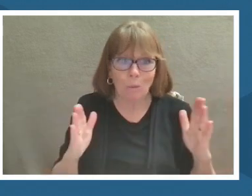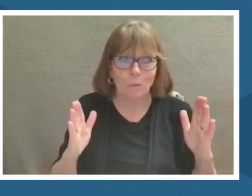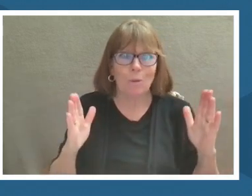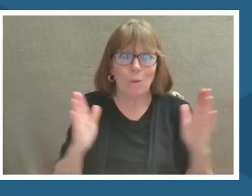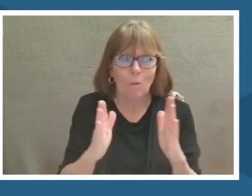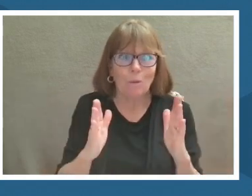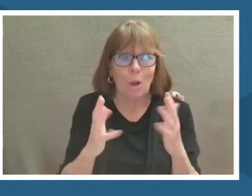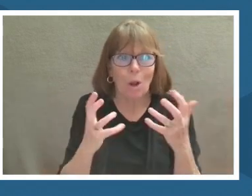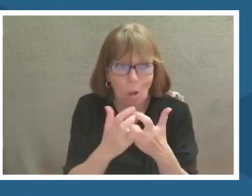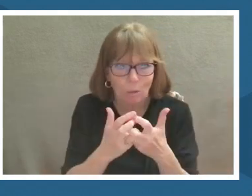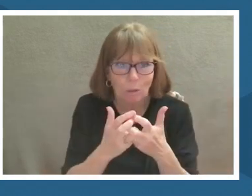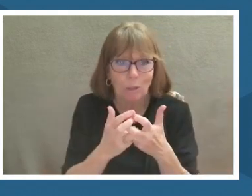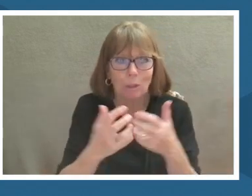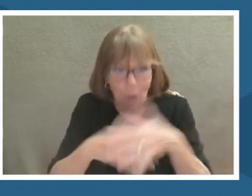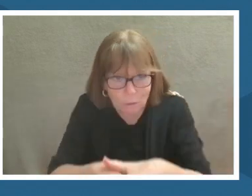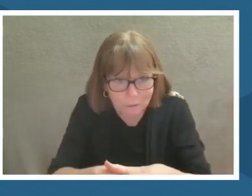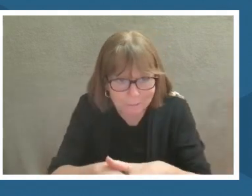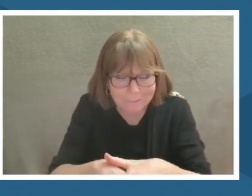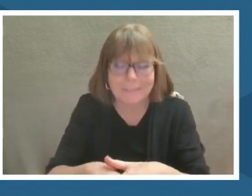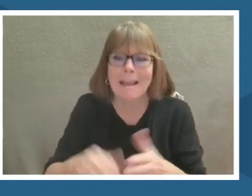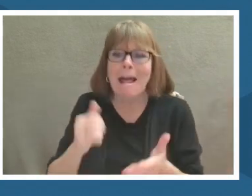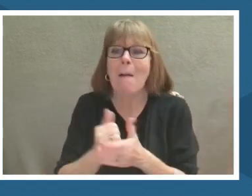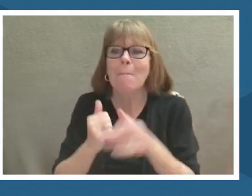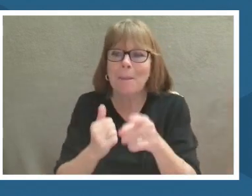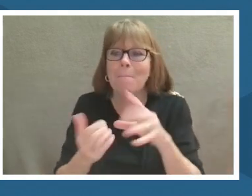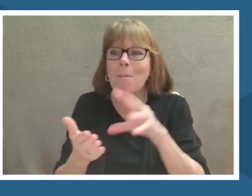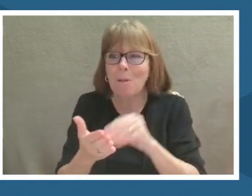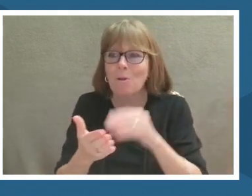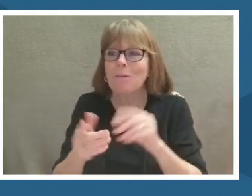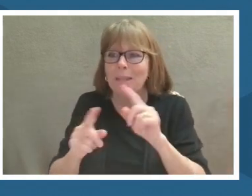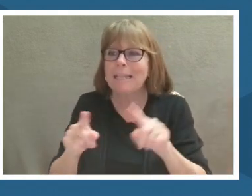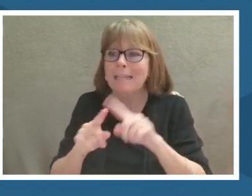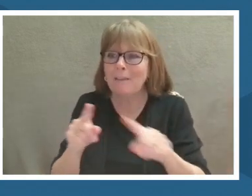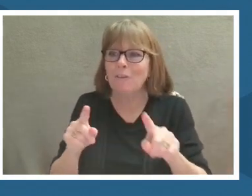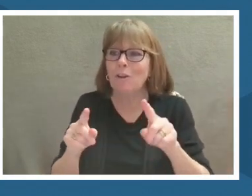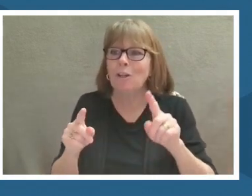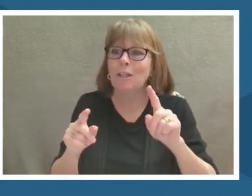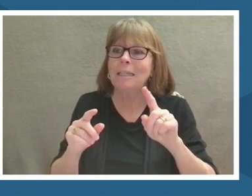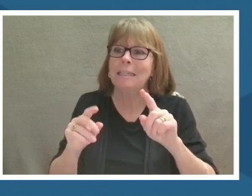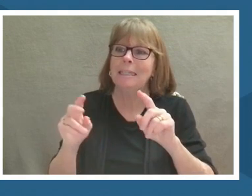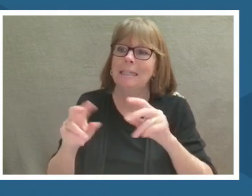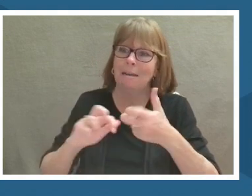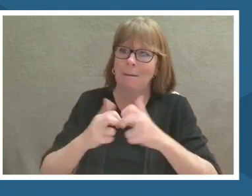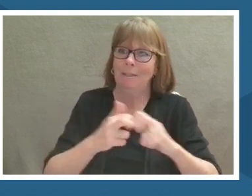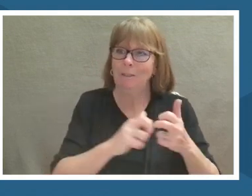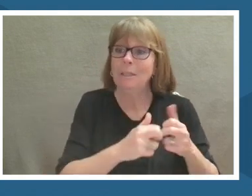um socio-scientific issues but it's not a replacement of those important